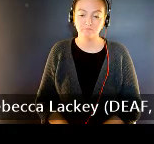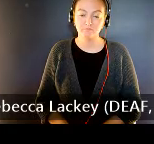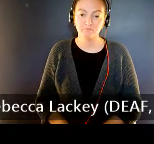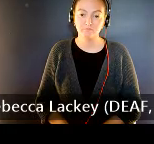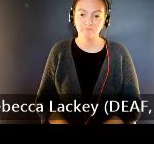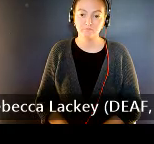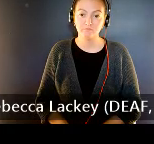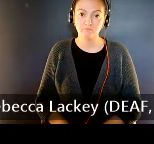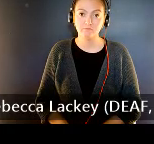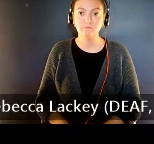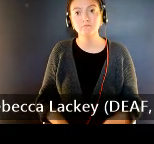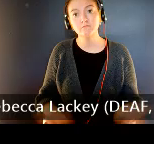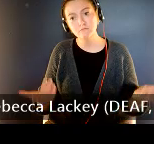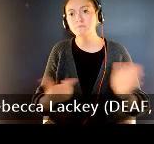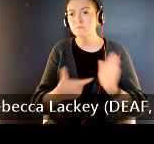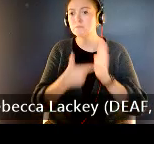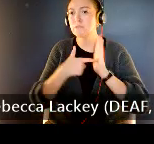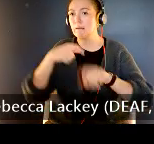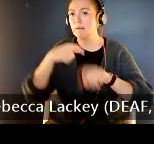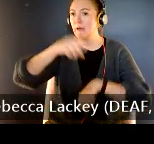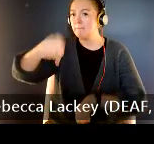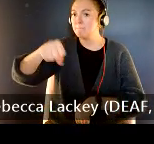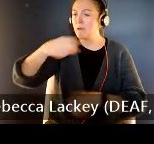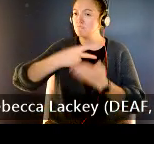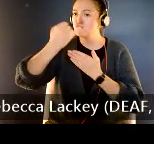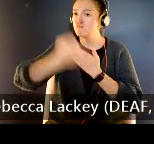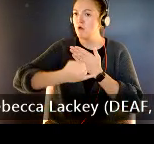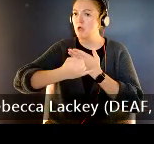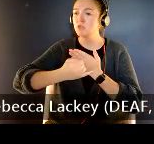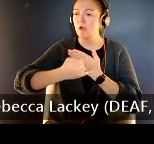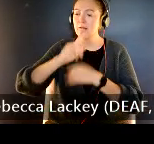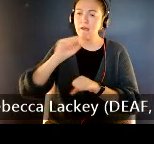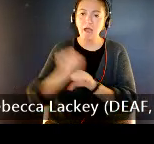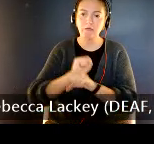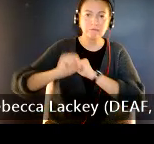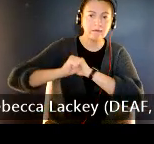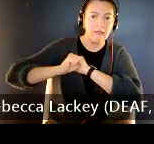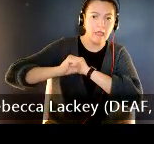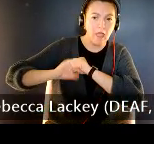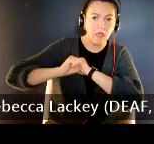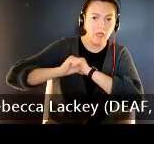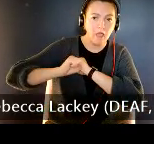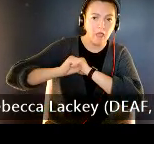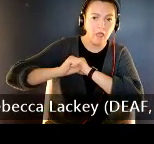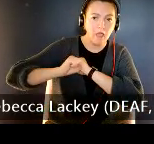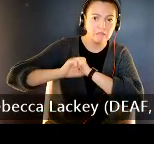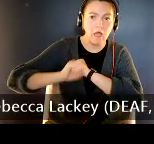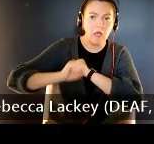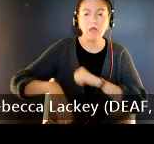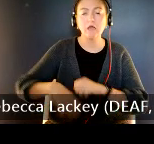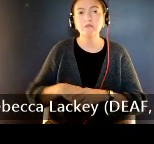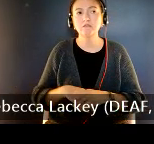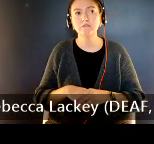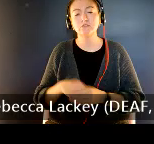It does take time for projects to be advertised and approve those.